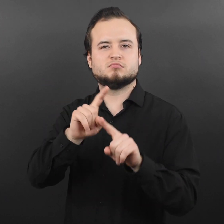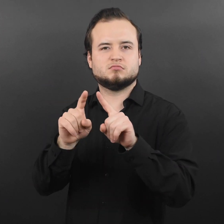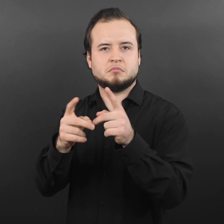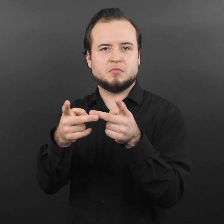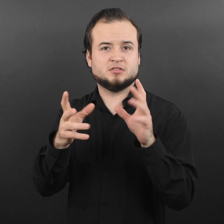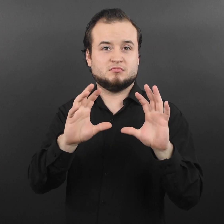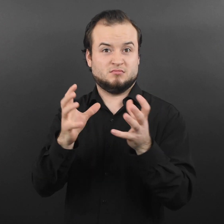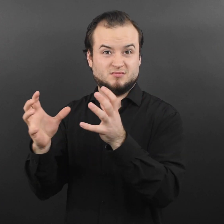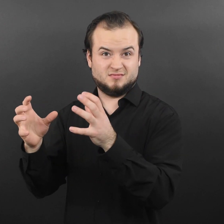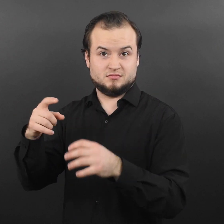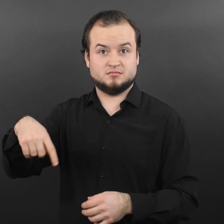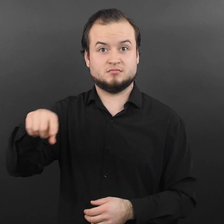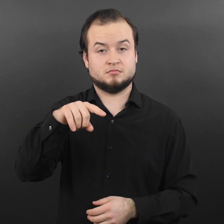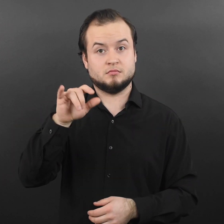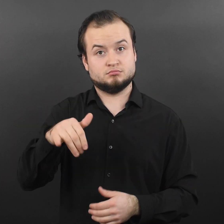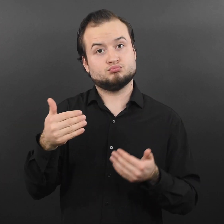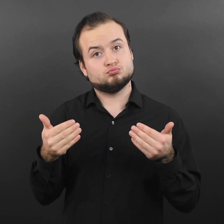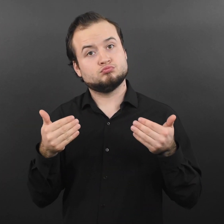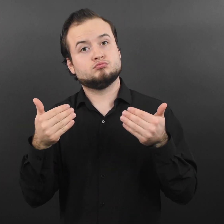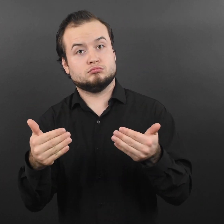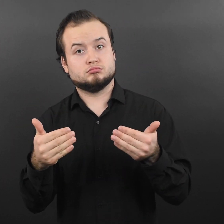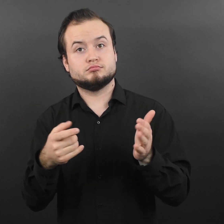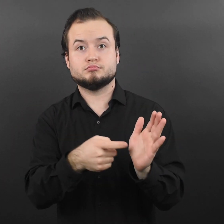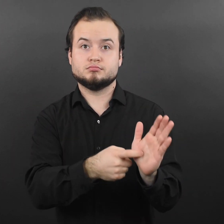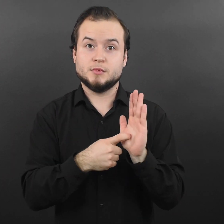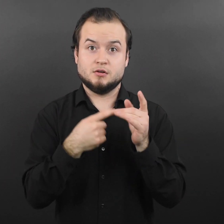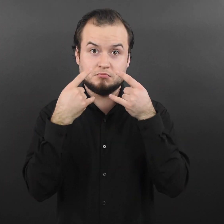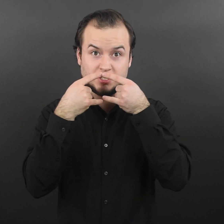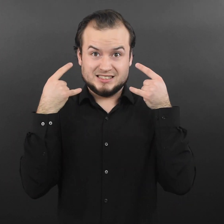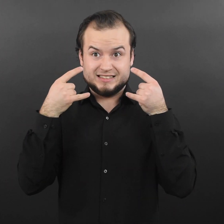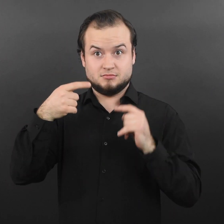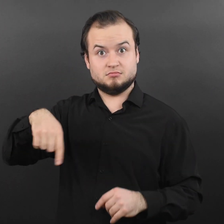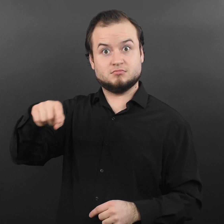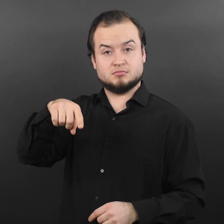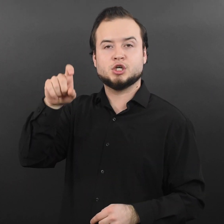Businesses and other entities that choose to require masks should also